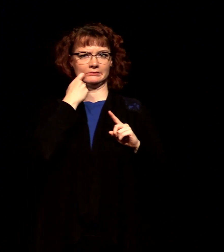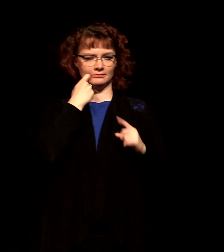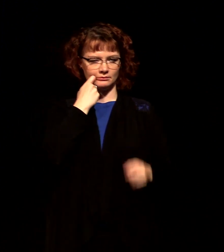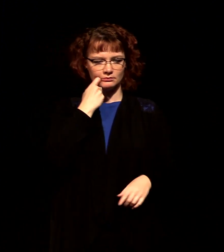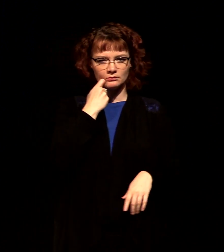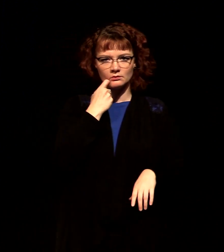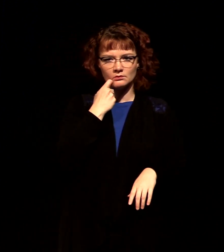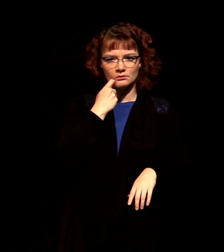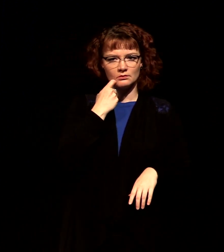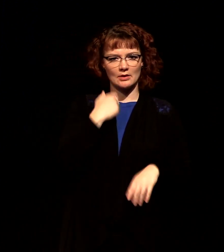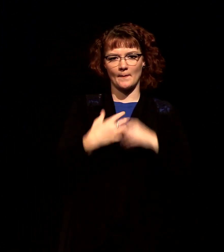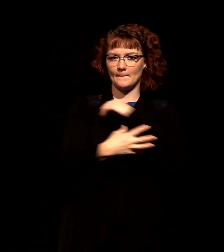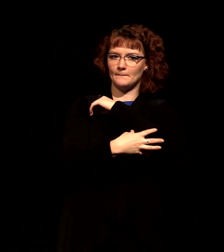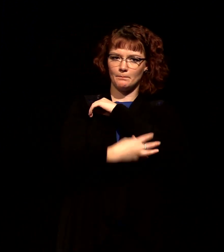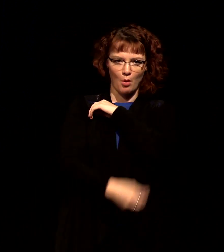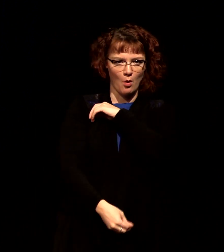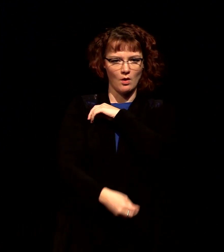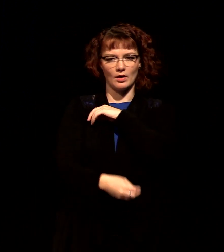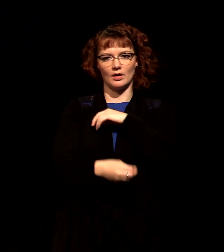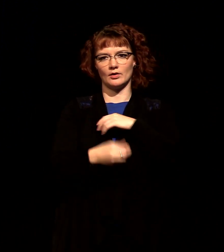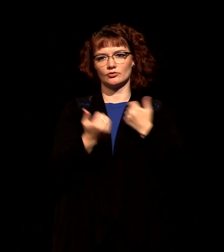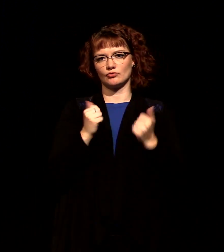dirt poor dropped out of graduate school, I was living